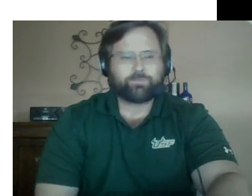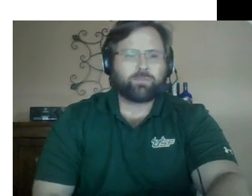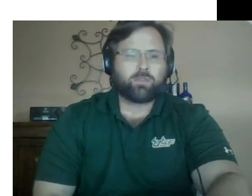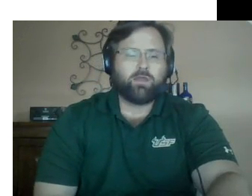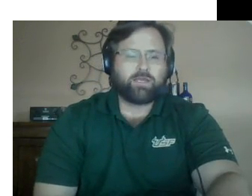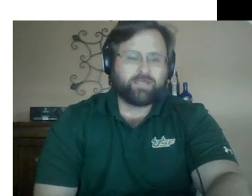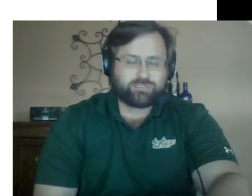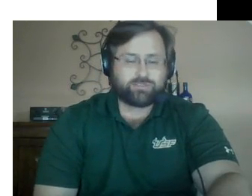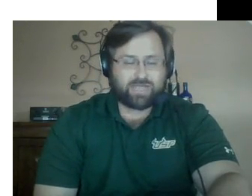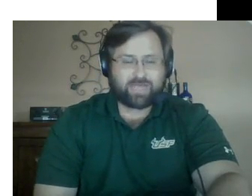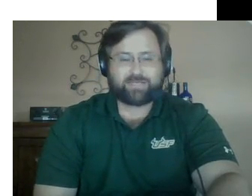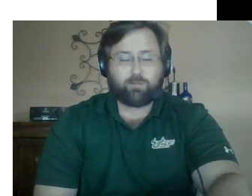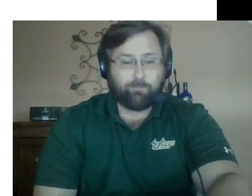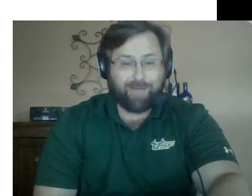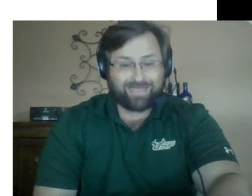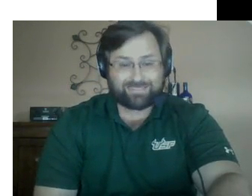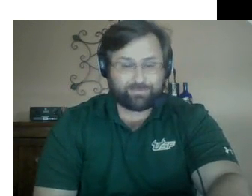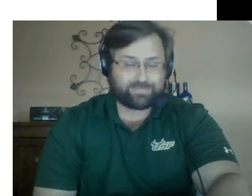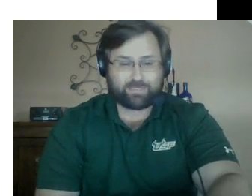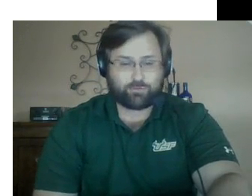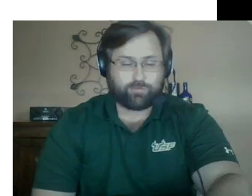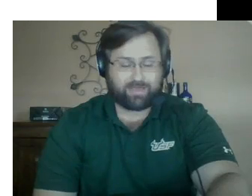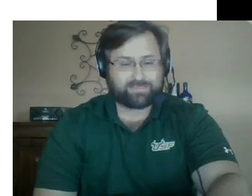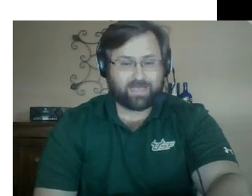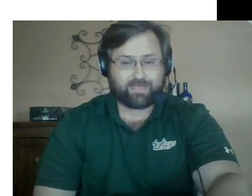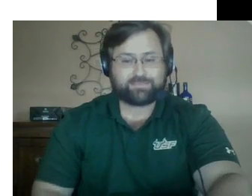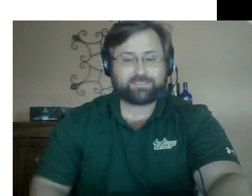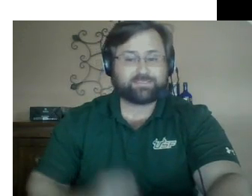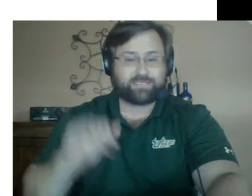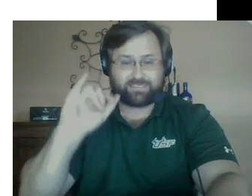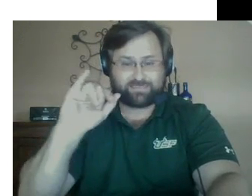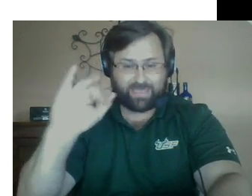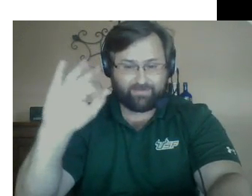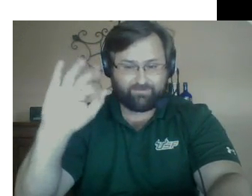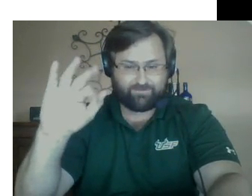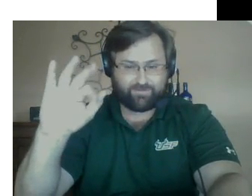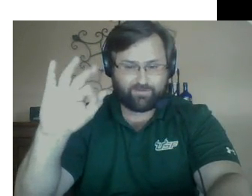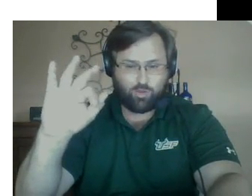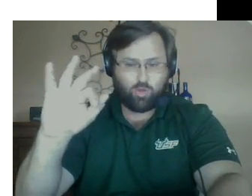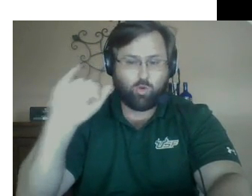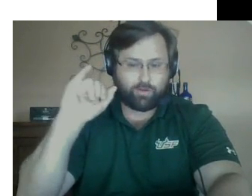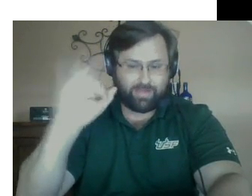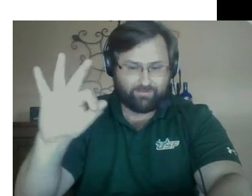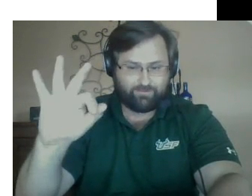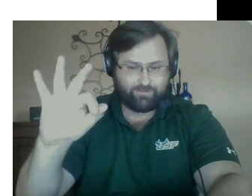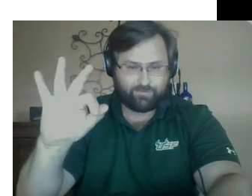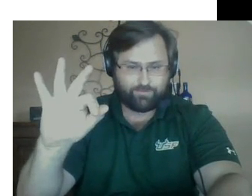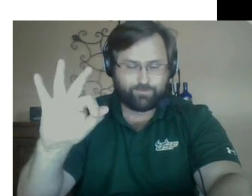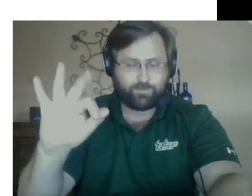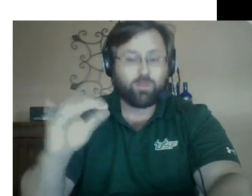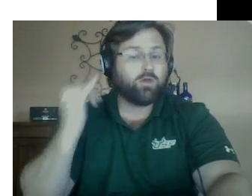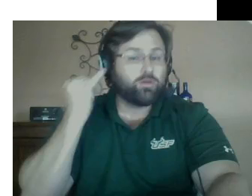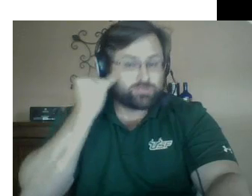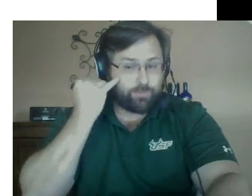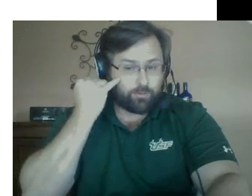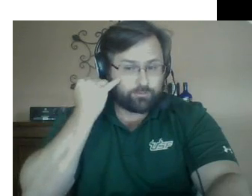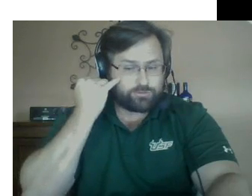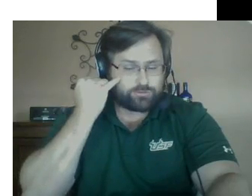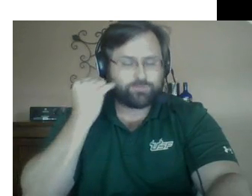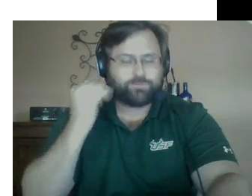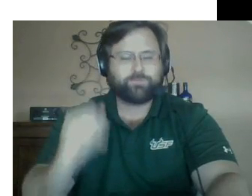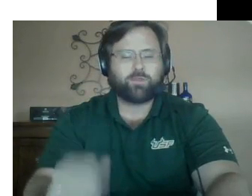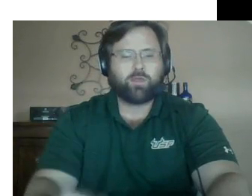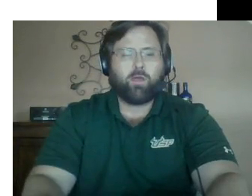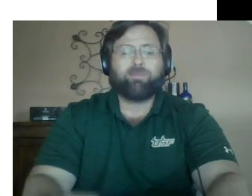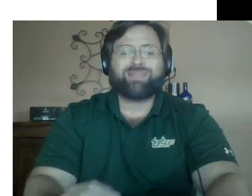conditionals in ASL might be signaled by signs such as if or if suppose but they